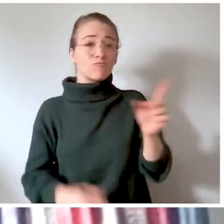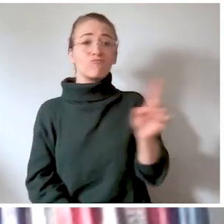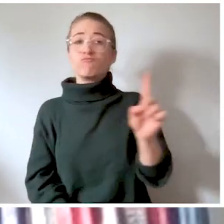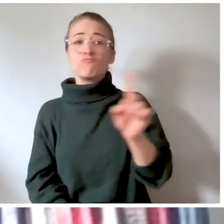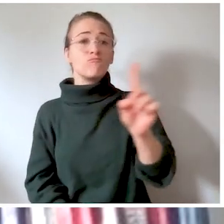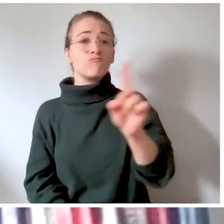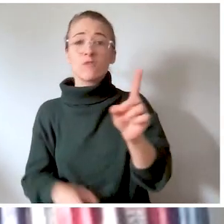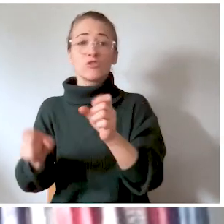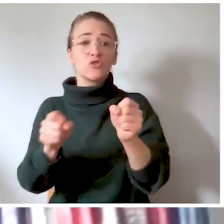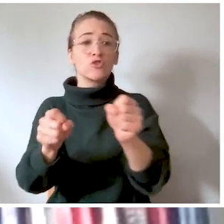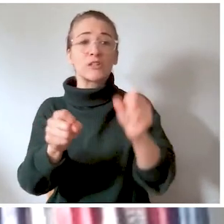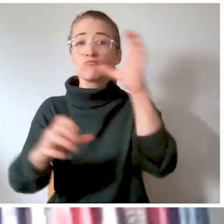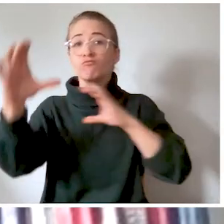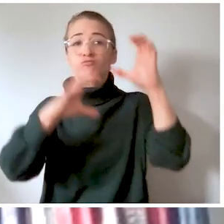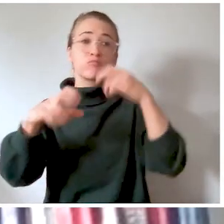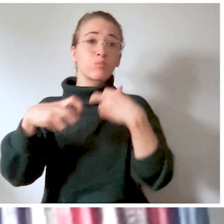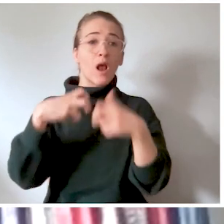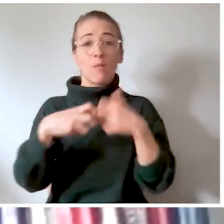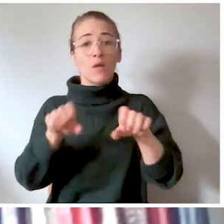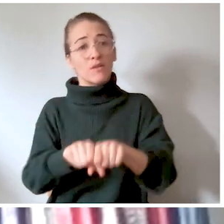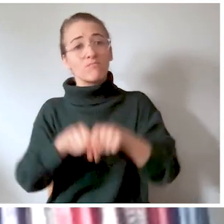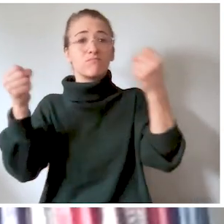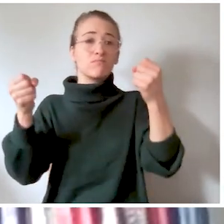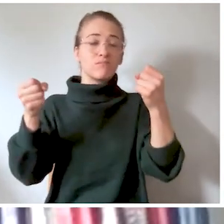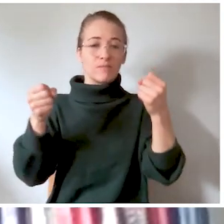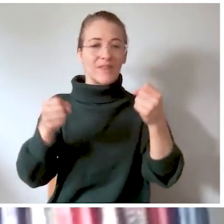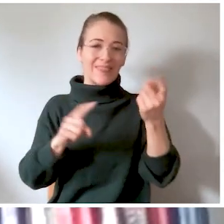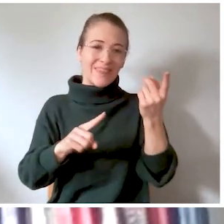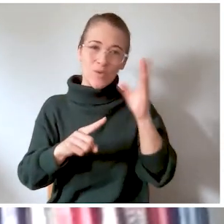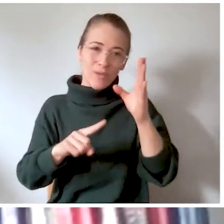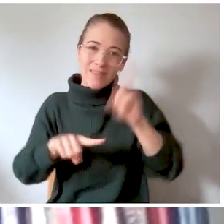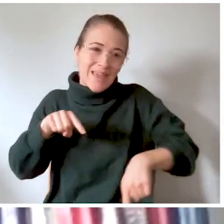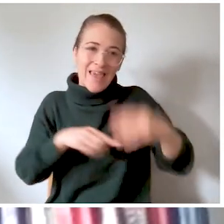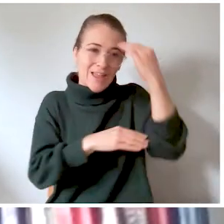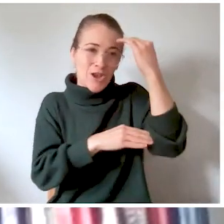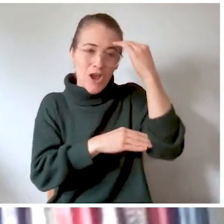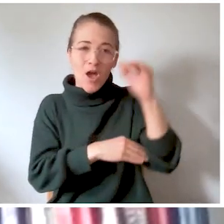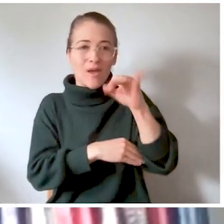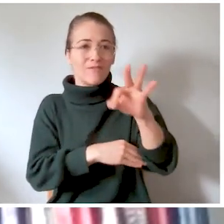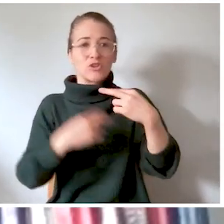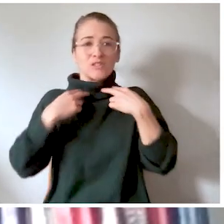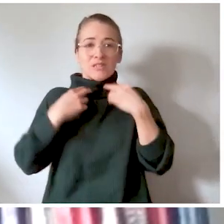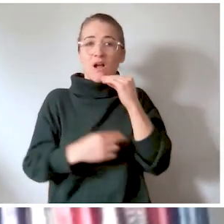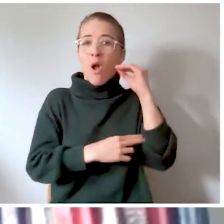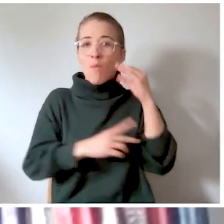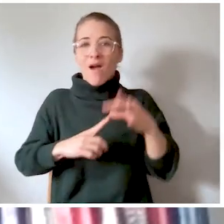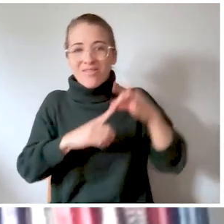and trying to look for violations themselves, so they're not gonna necessarily know if you're barricaded unless you call.